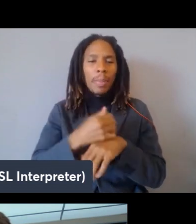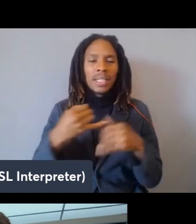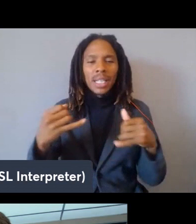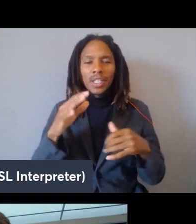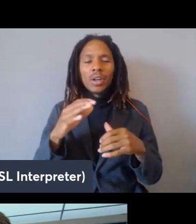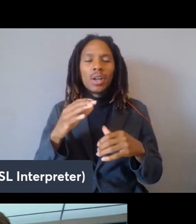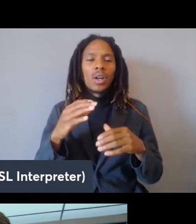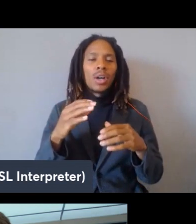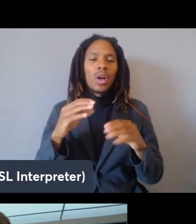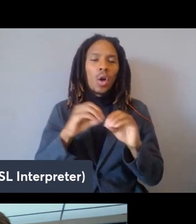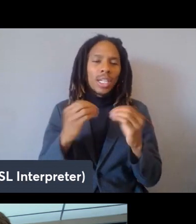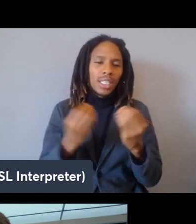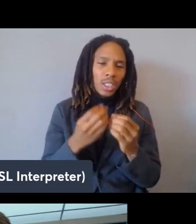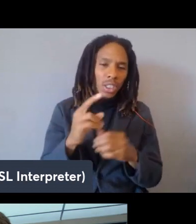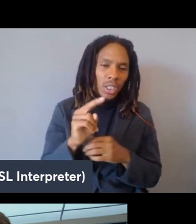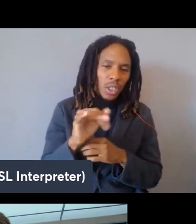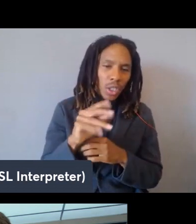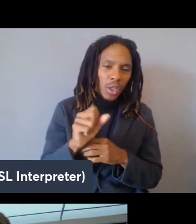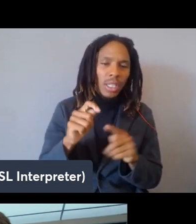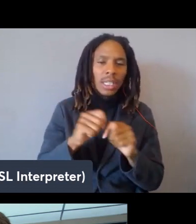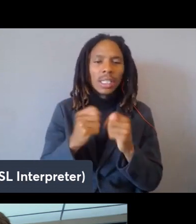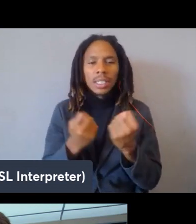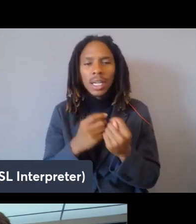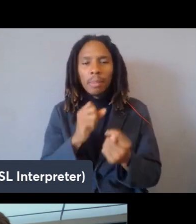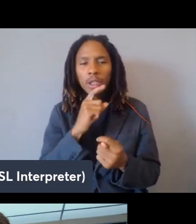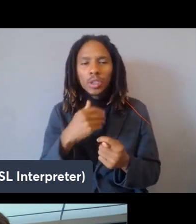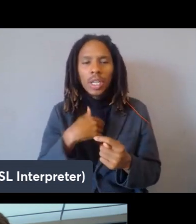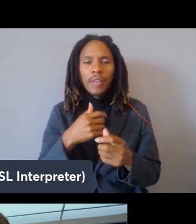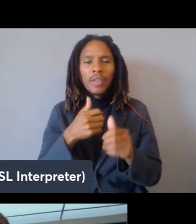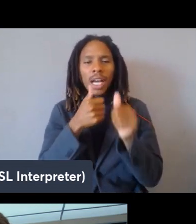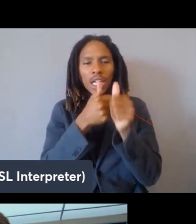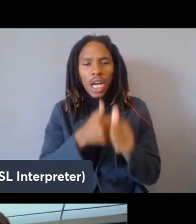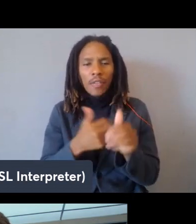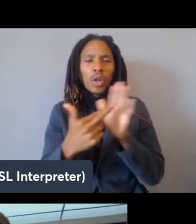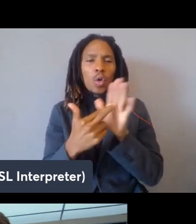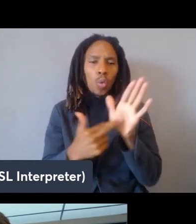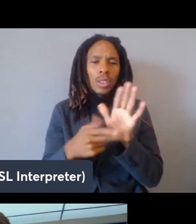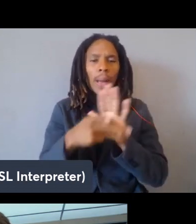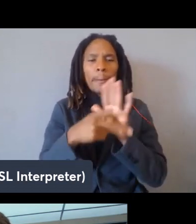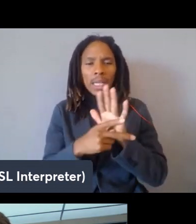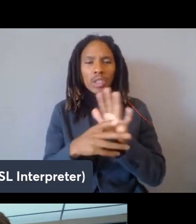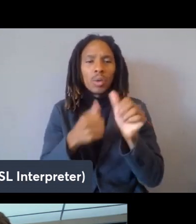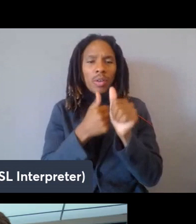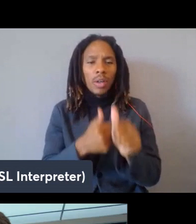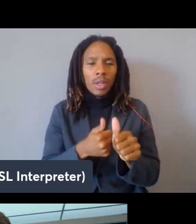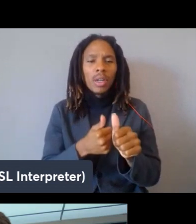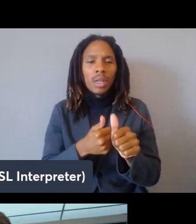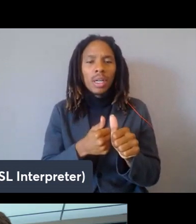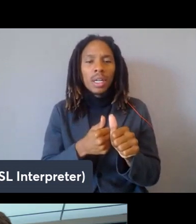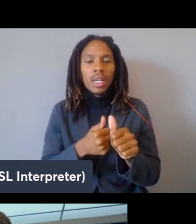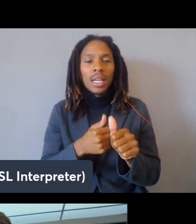your teams and ensure there are certain governance or policies that you want to make sure as part of that baselining process,